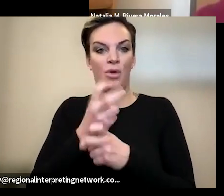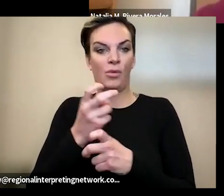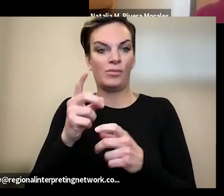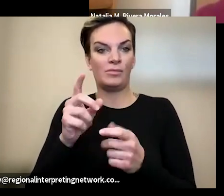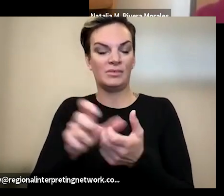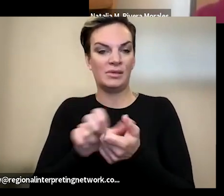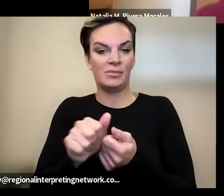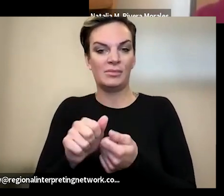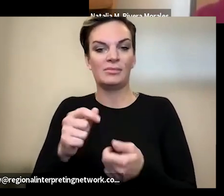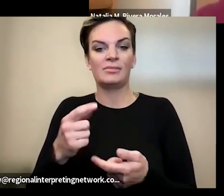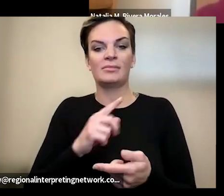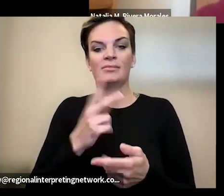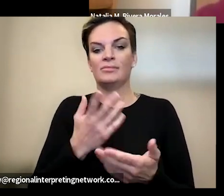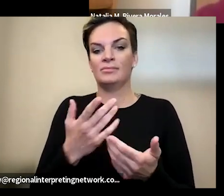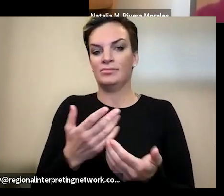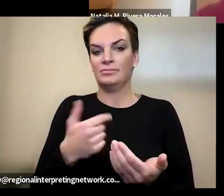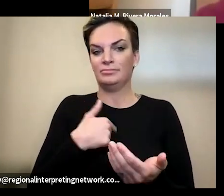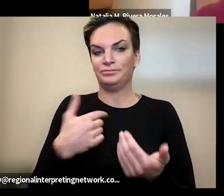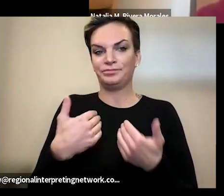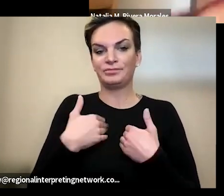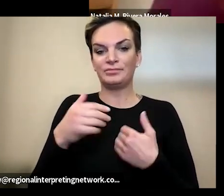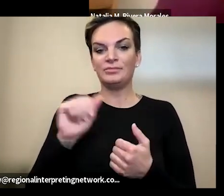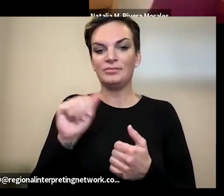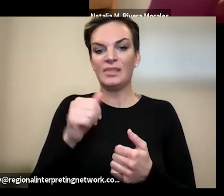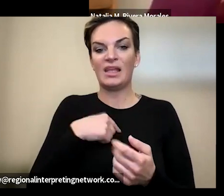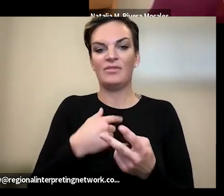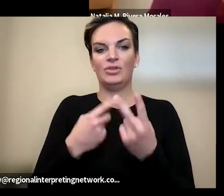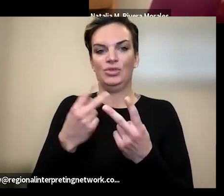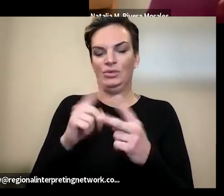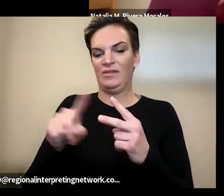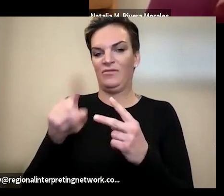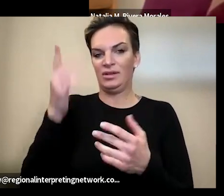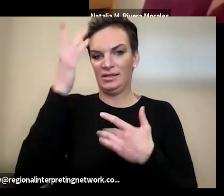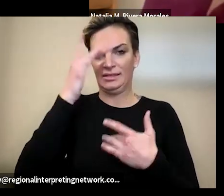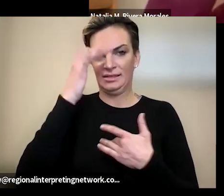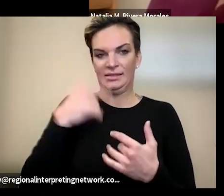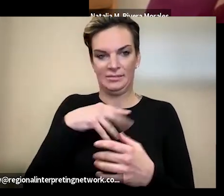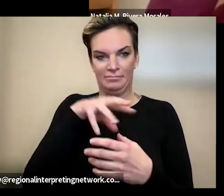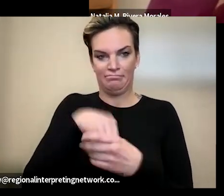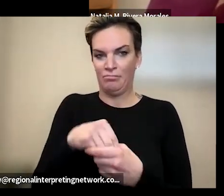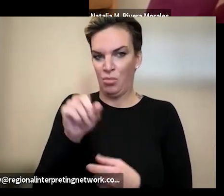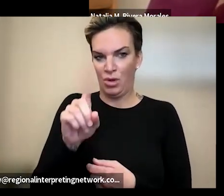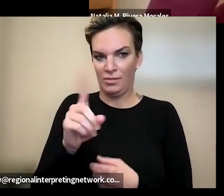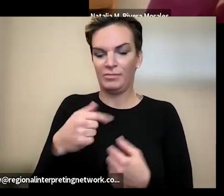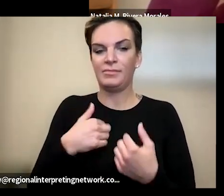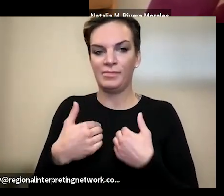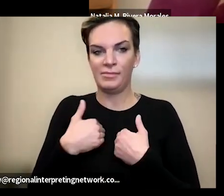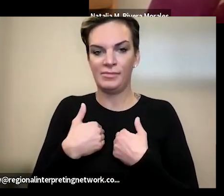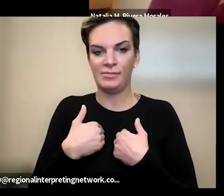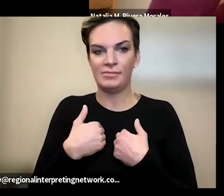have is psoriatic arthritis; it's two diseases in one, so you have both. It's exciting! You get